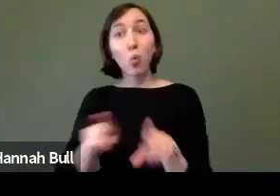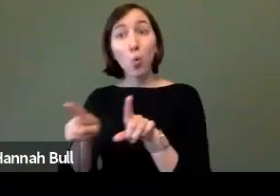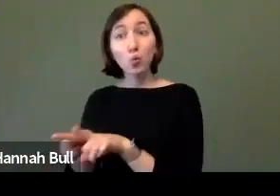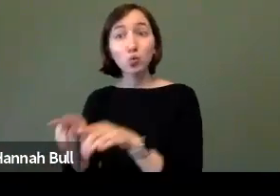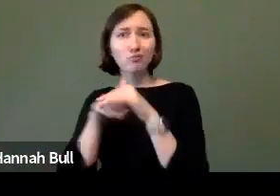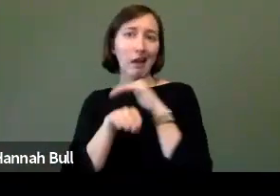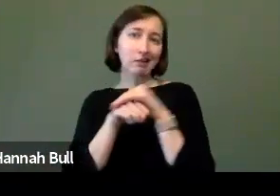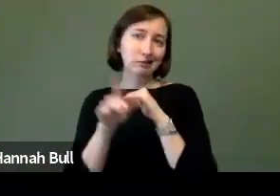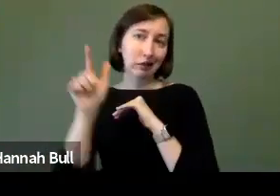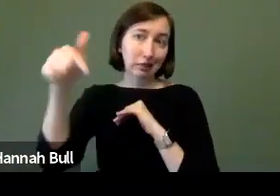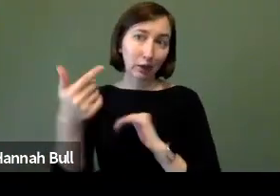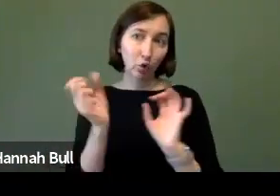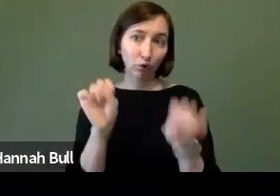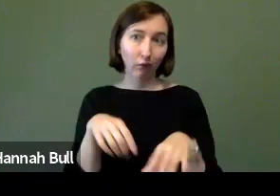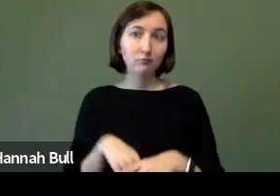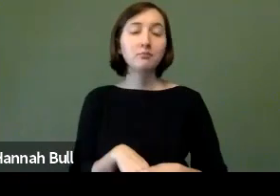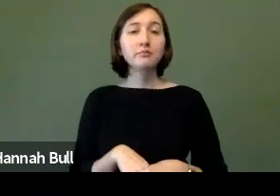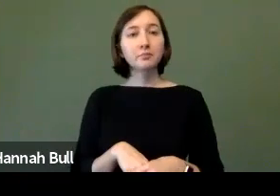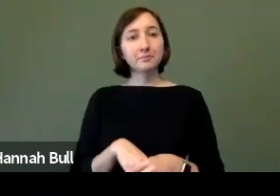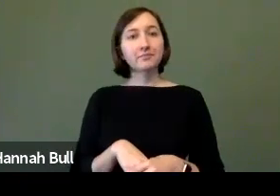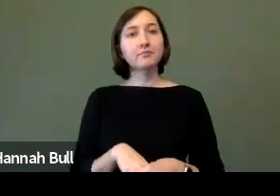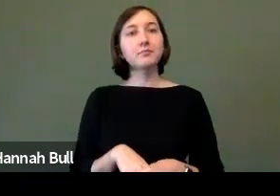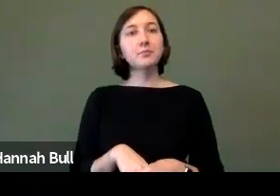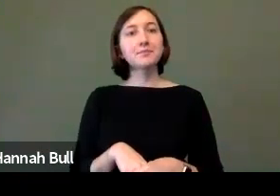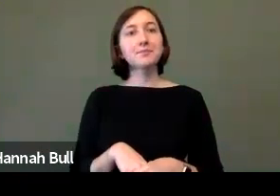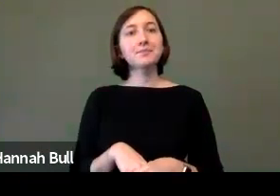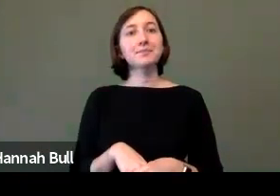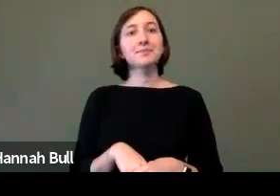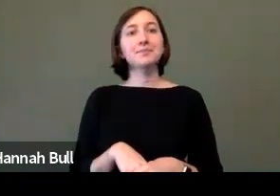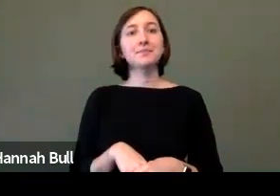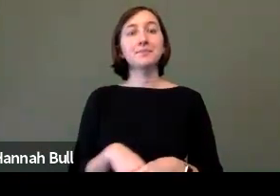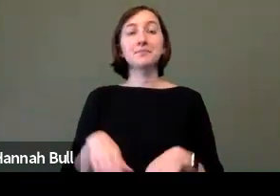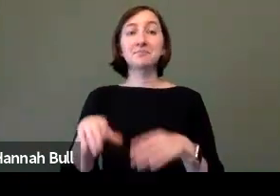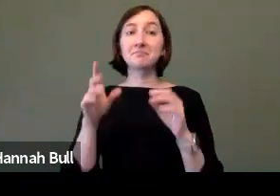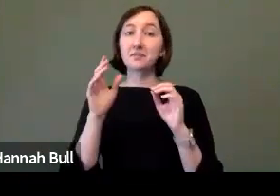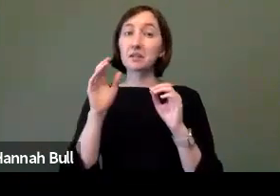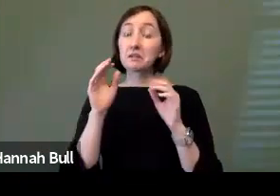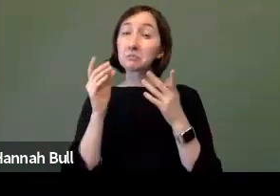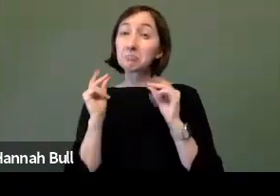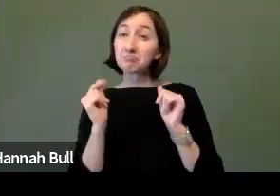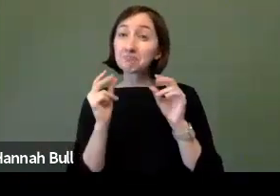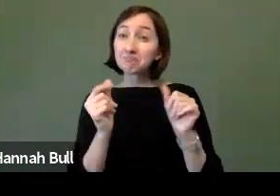So if we go quickly or jump over something,